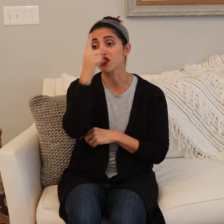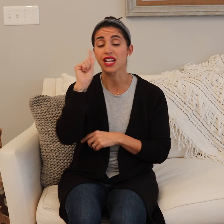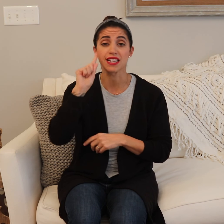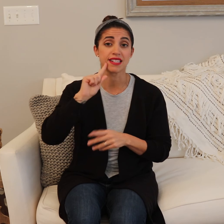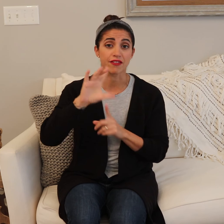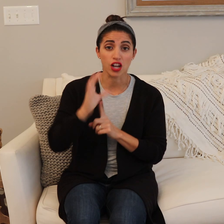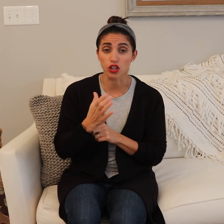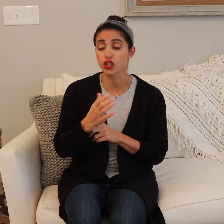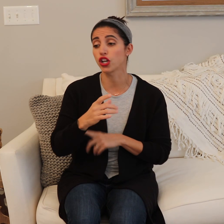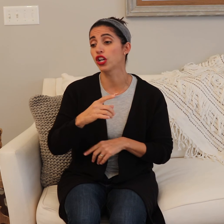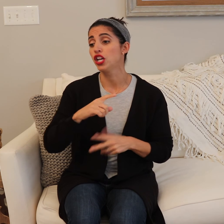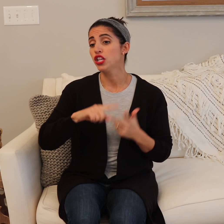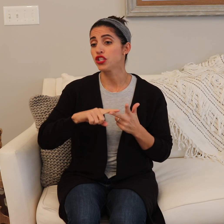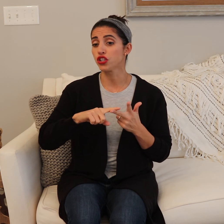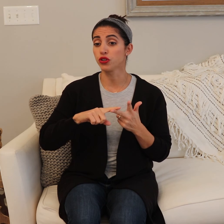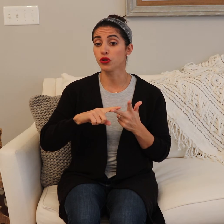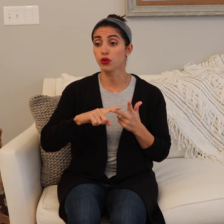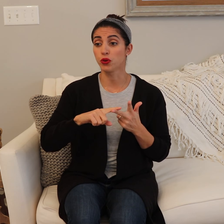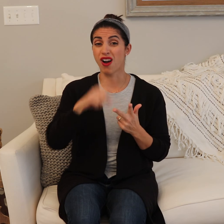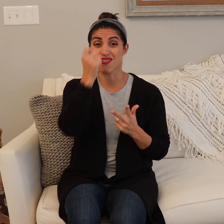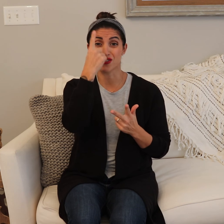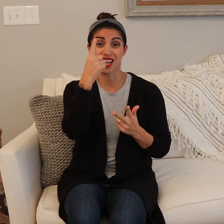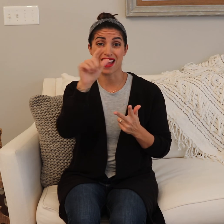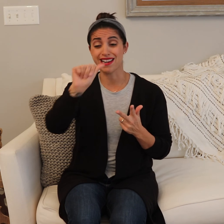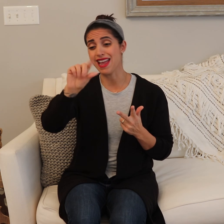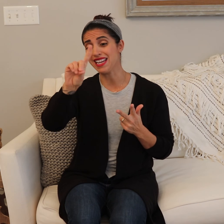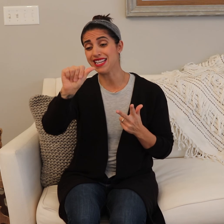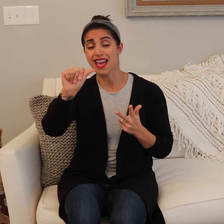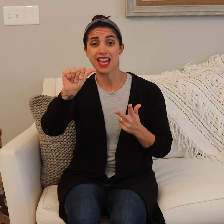understand Deaf culture, to understand ADA,